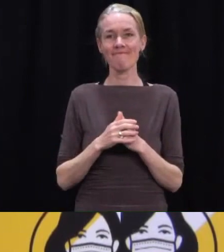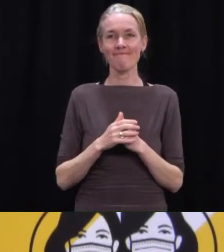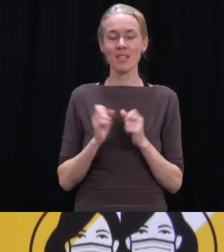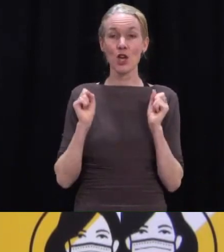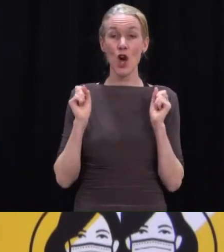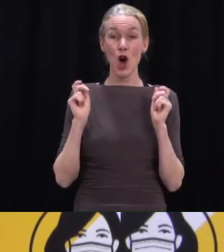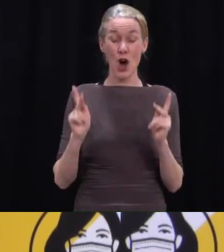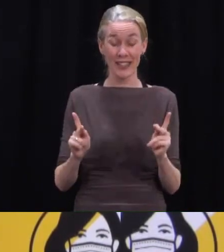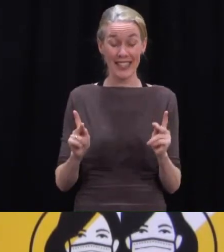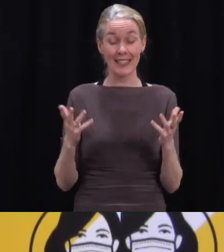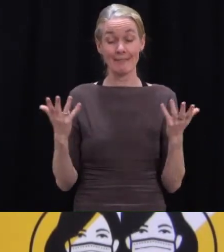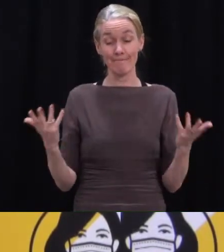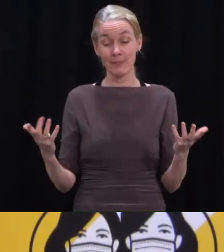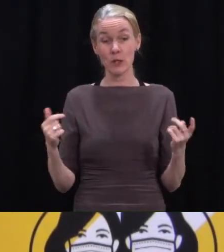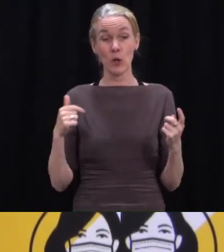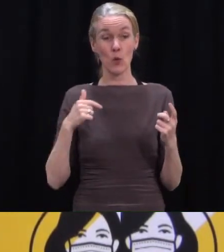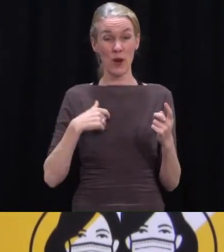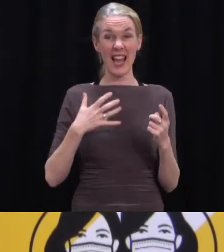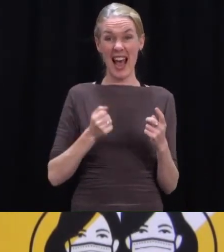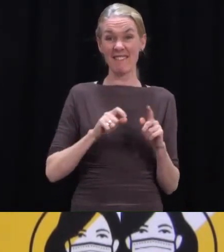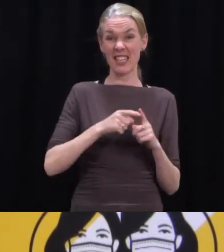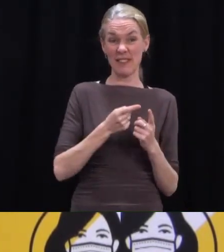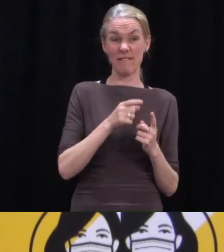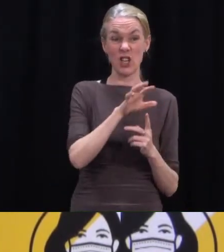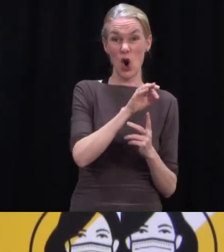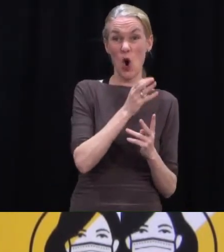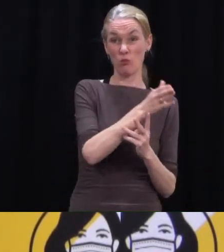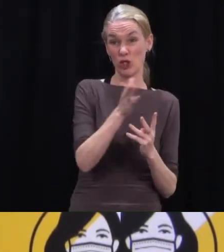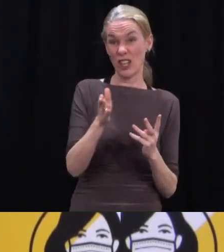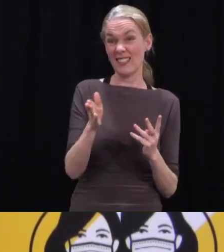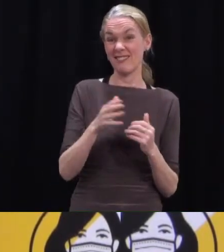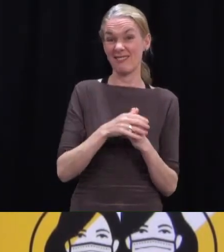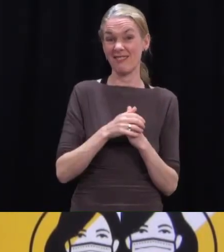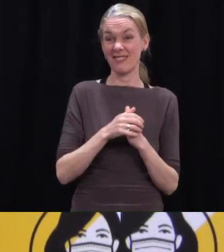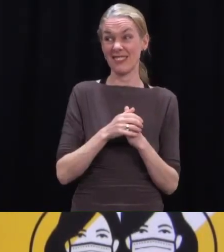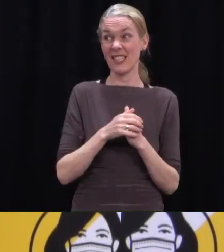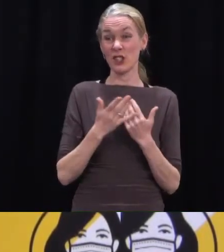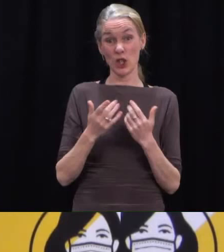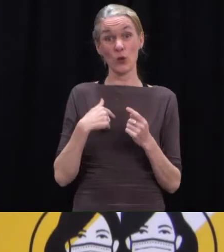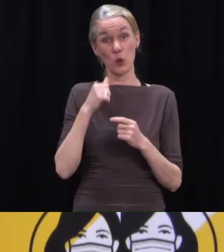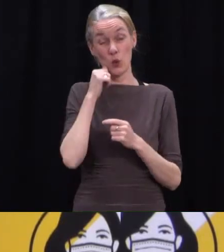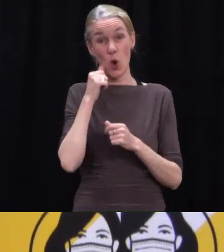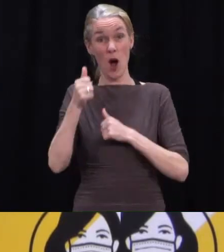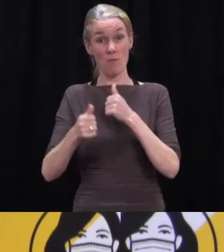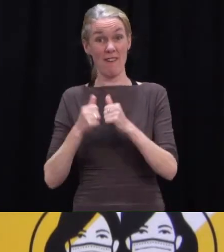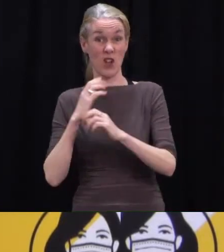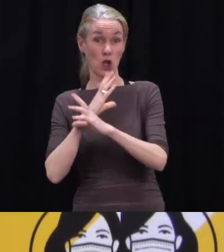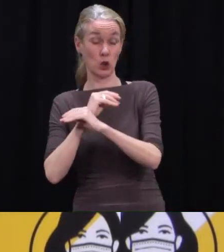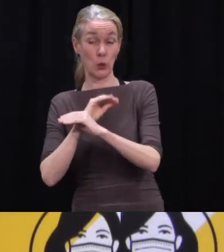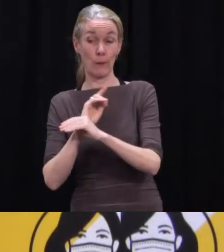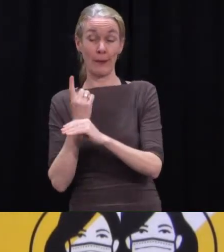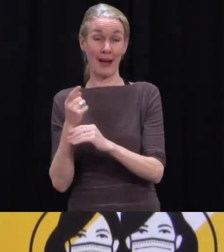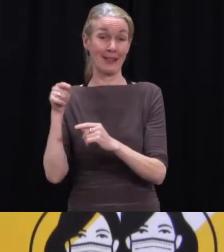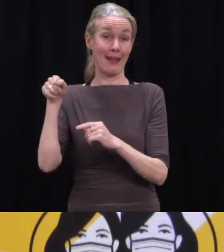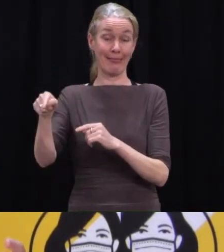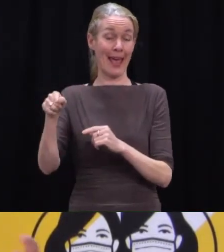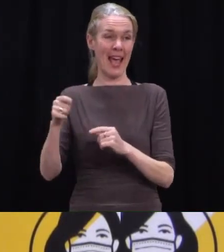debating chamber and its business once again, which I